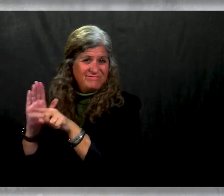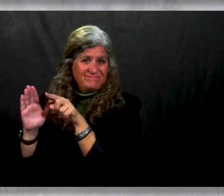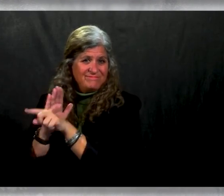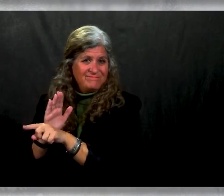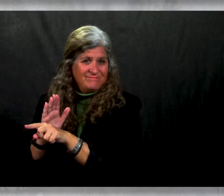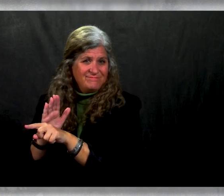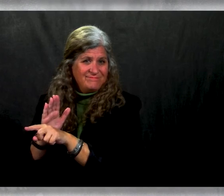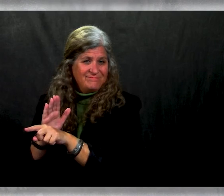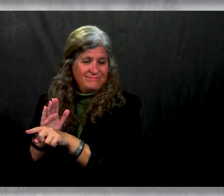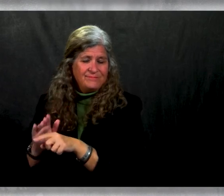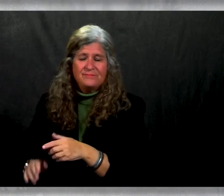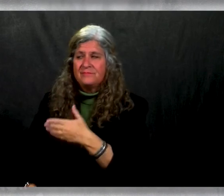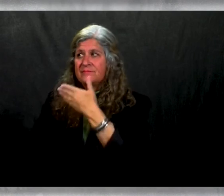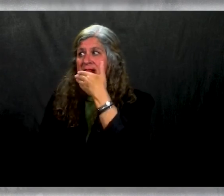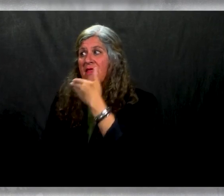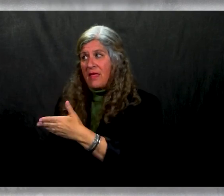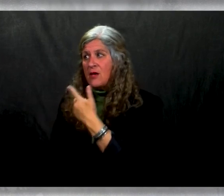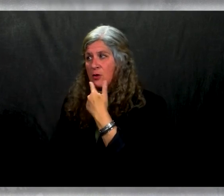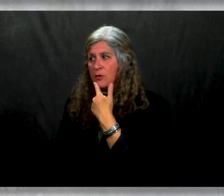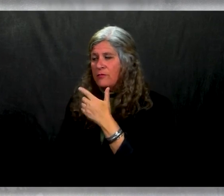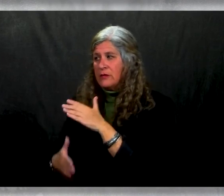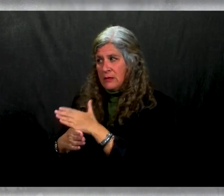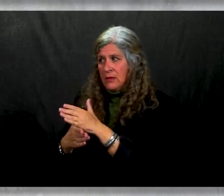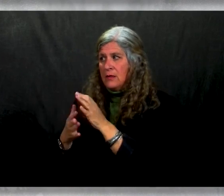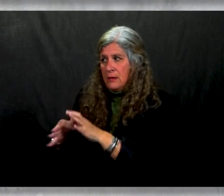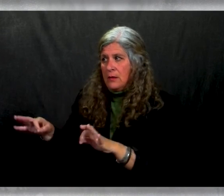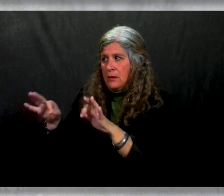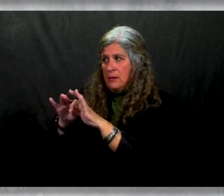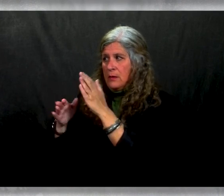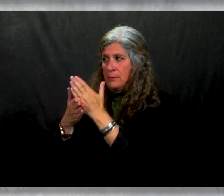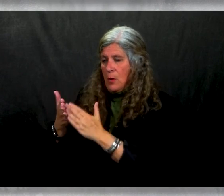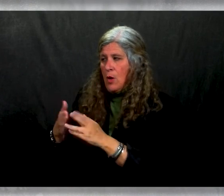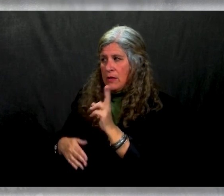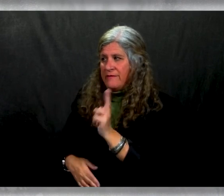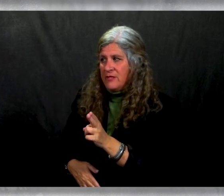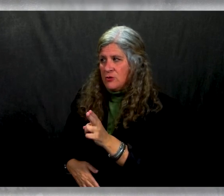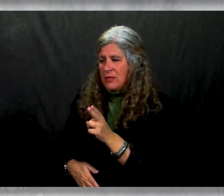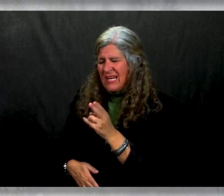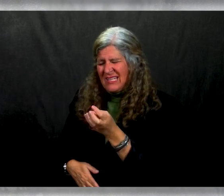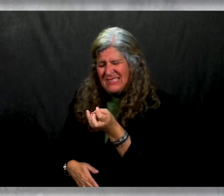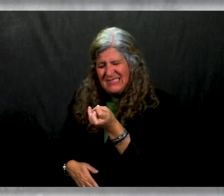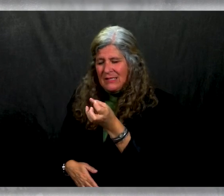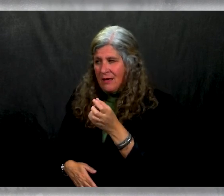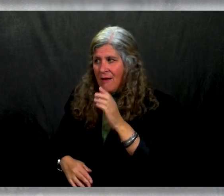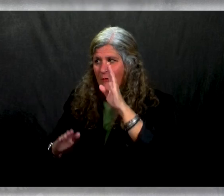Thank you, Chad, for sharing this important piece of history with us. and the small glimmer of hope and resistance that came